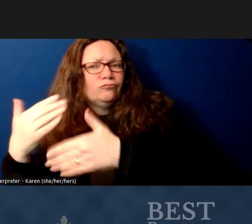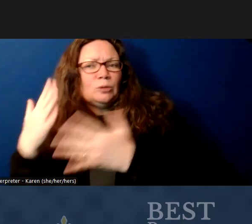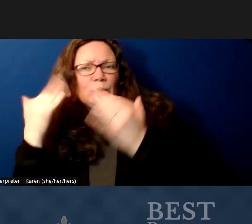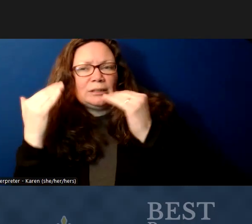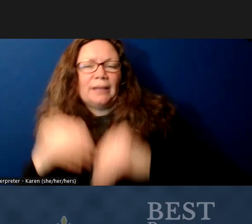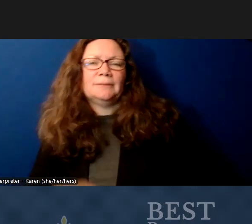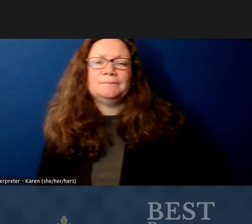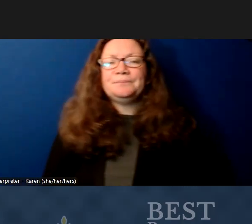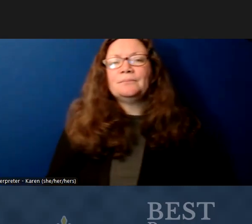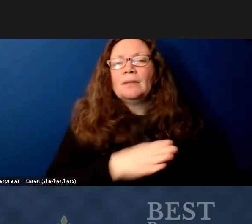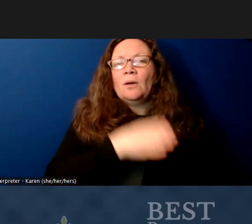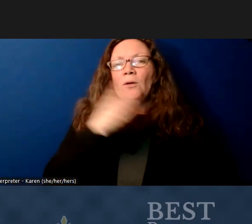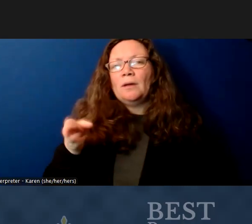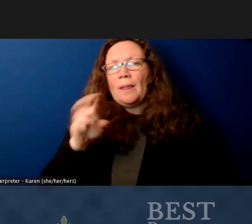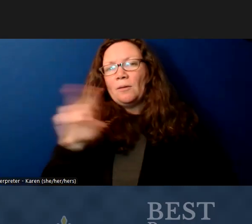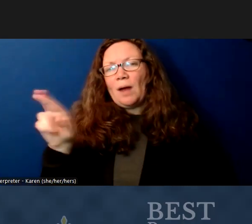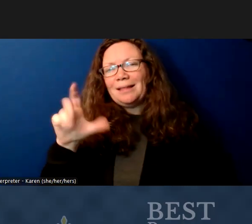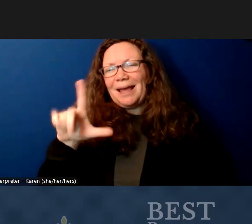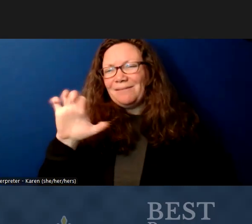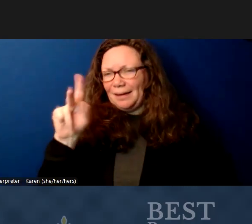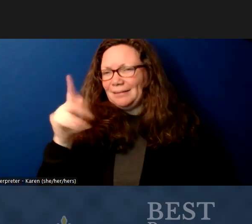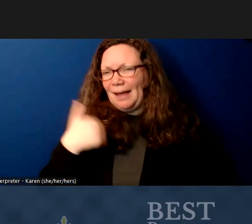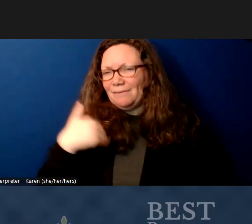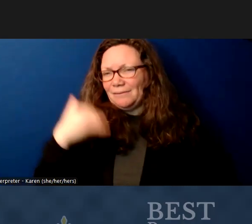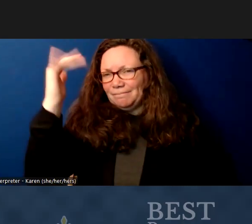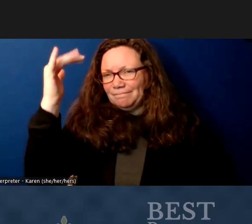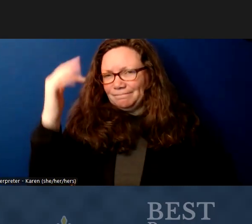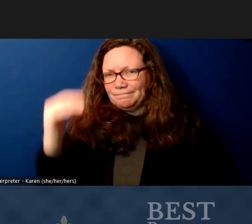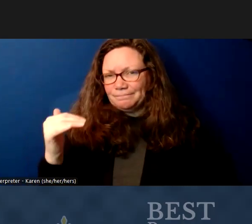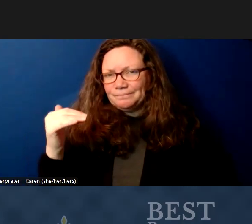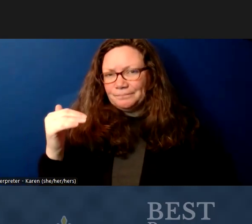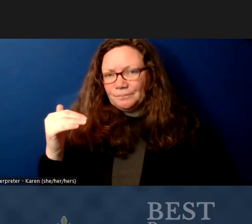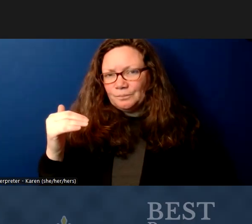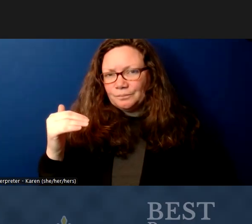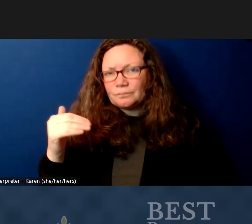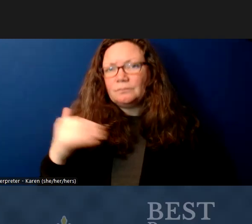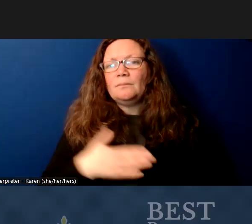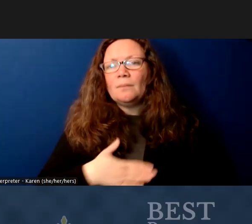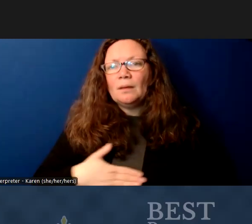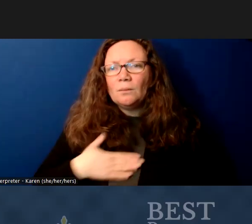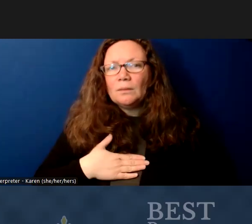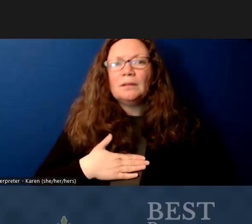And please submit request if needed. Please confirm that all the users are on the DSO list